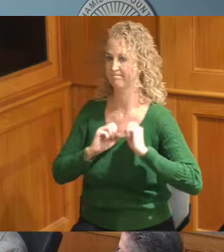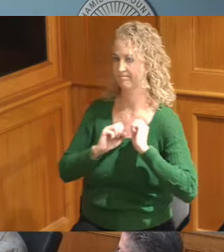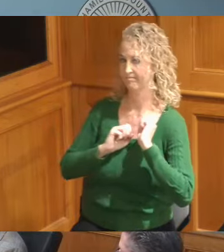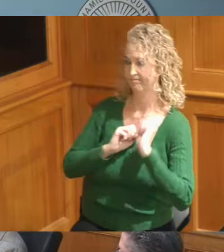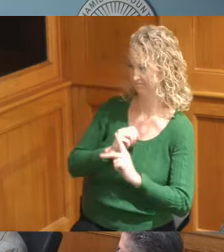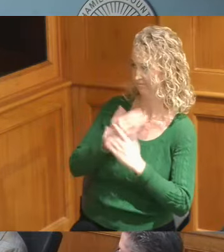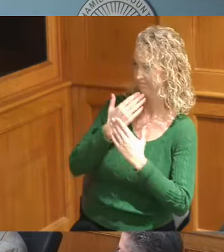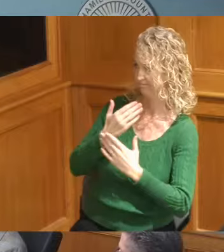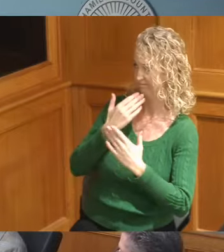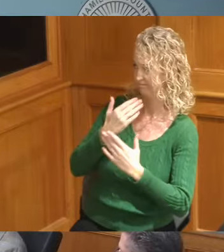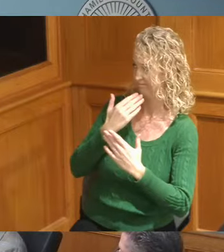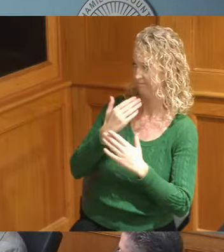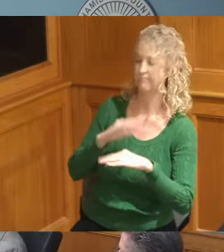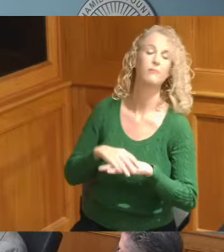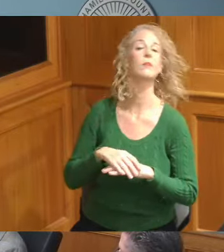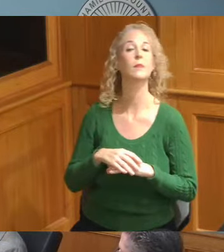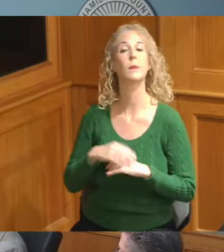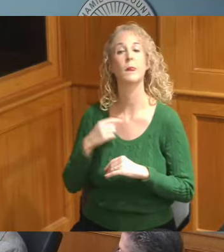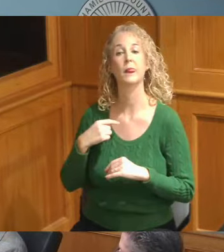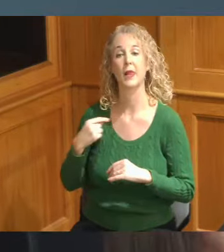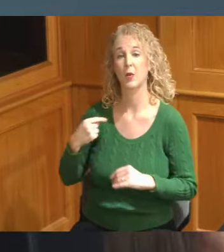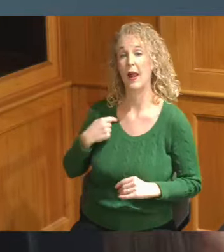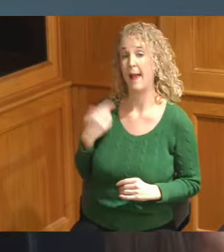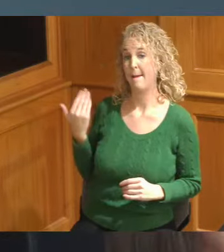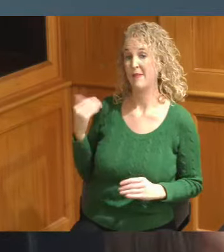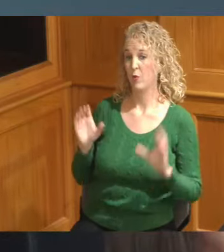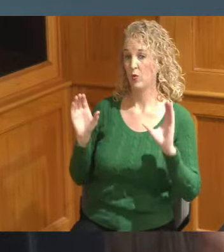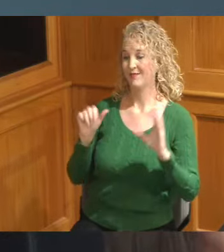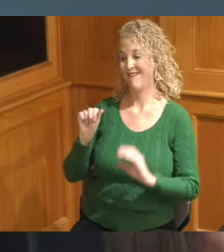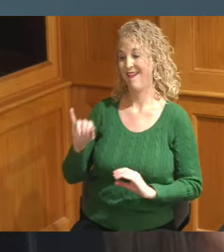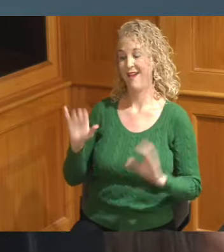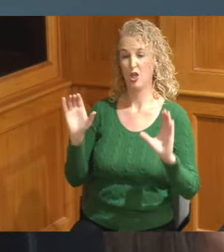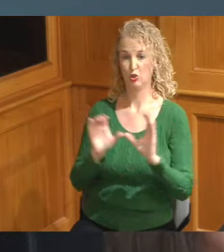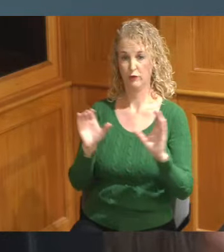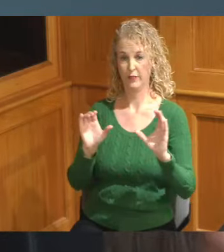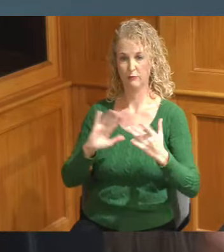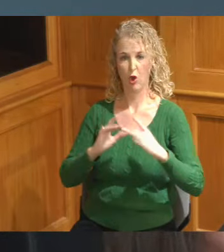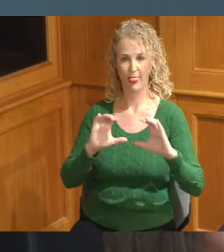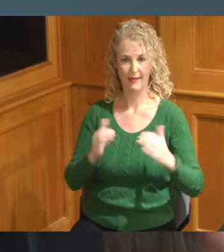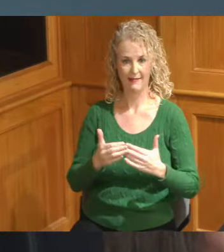Thank you. When I got certified in this area, I had mentioned that we need Chris some policies